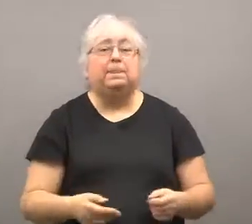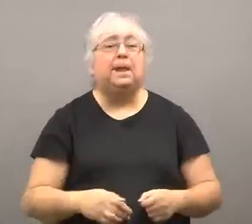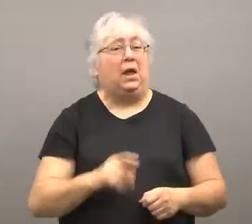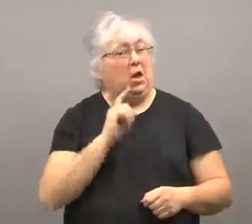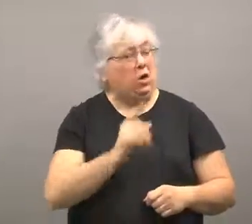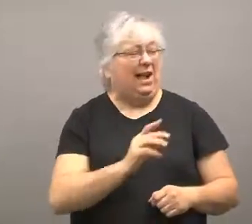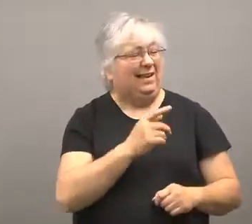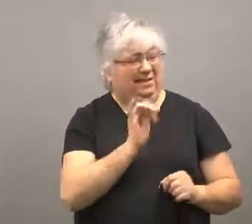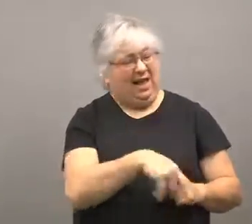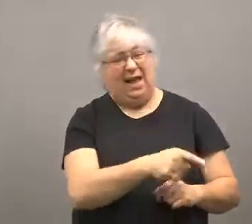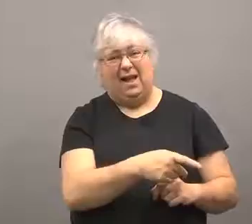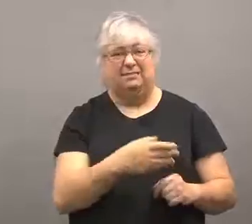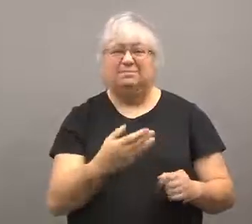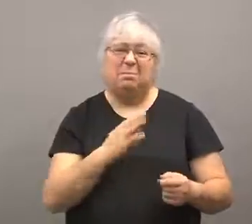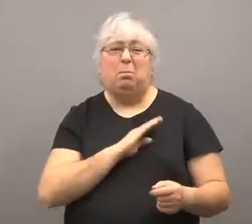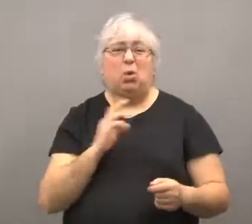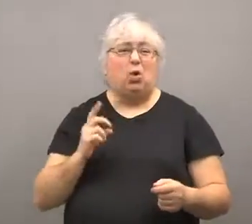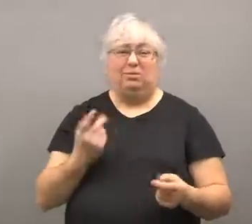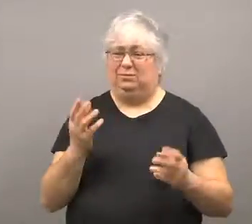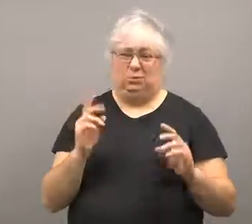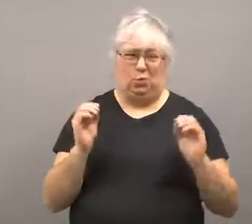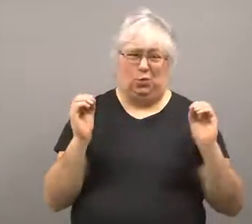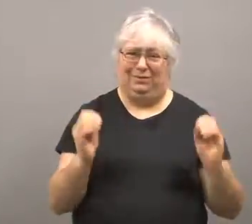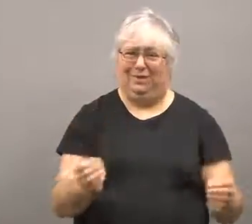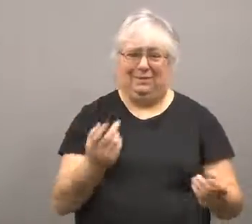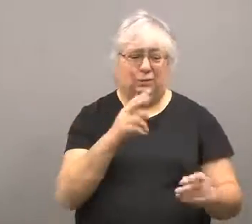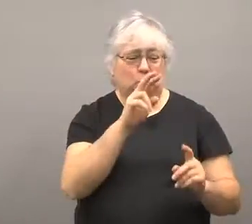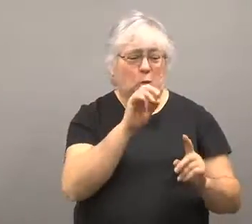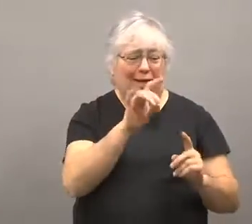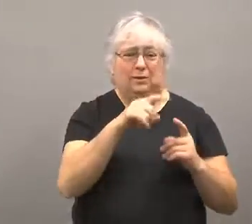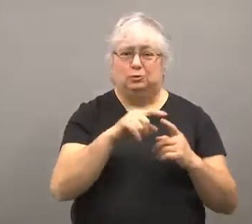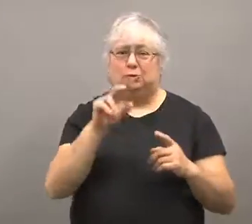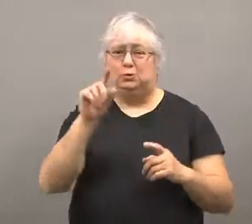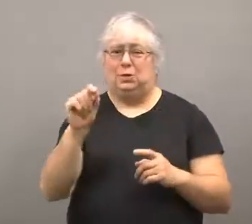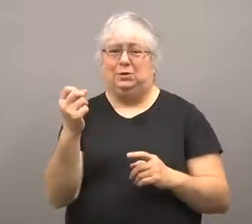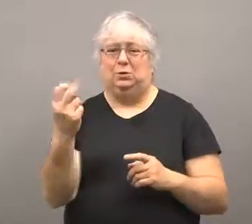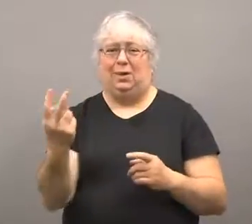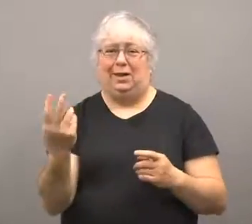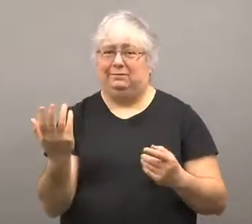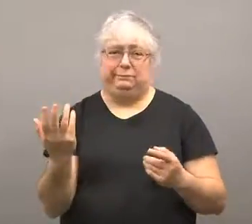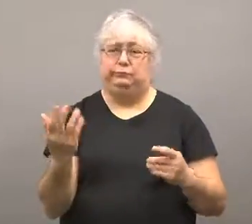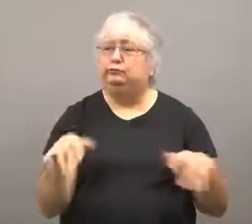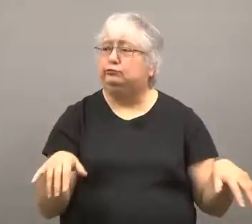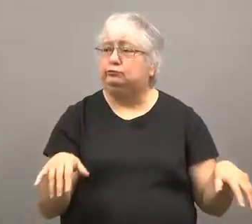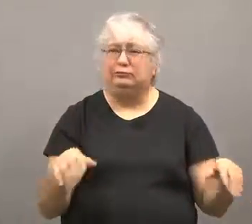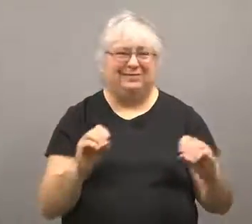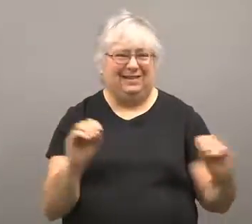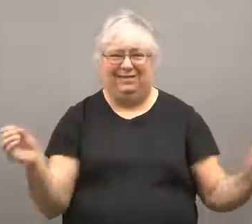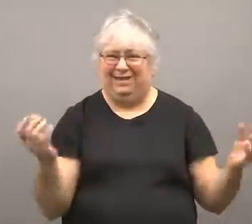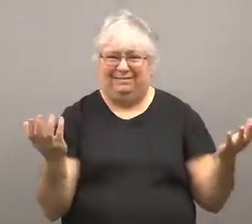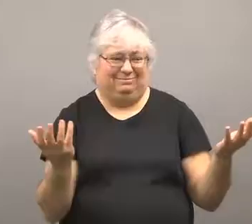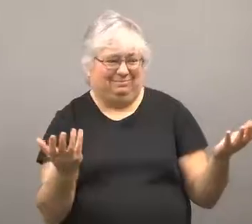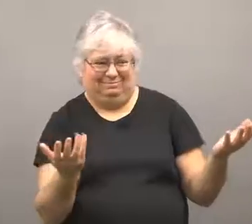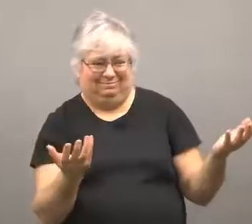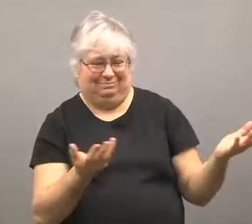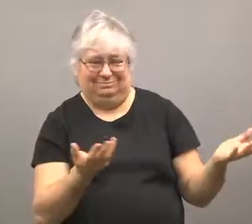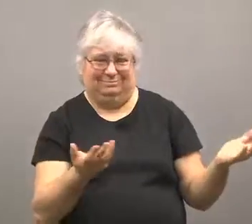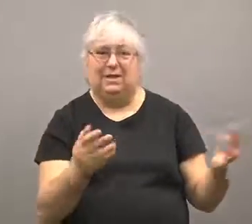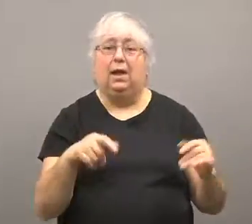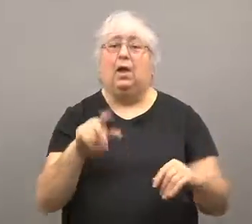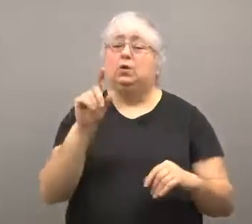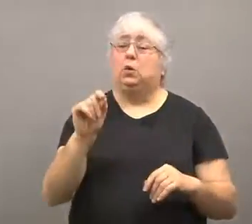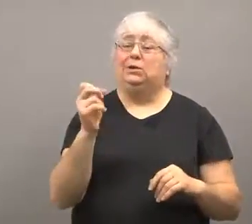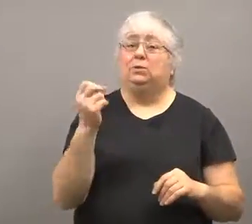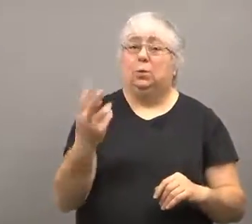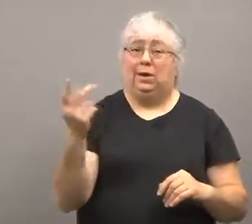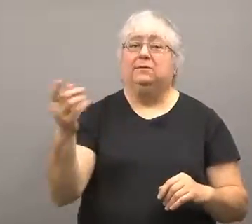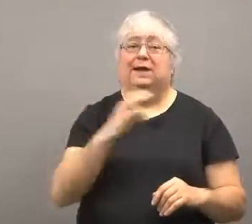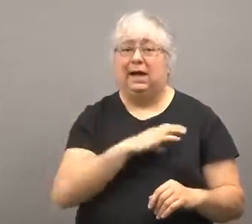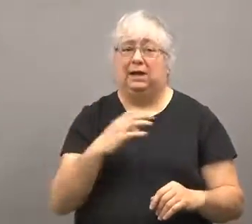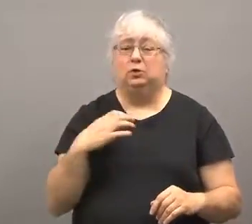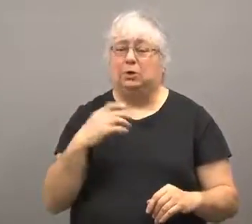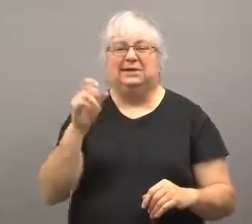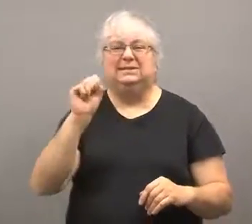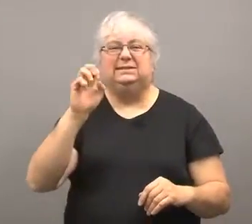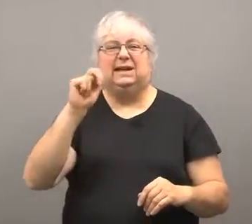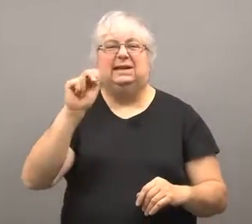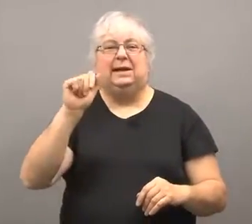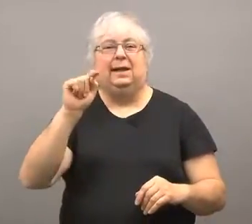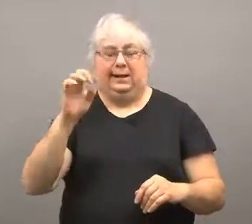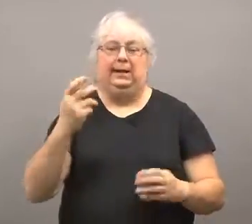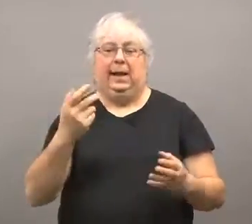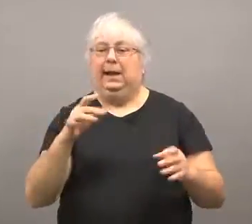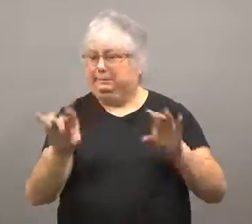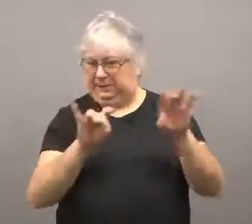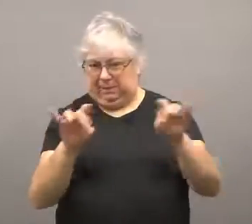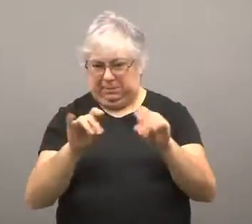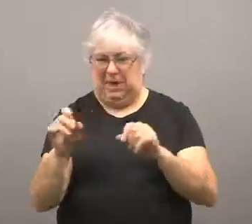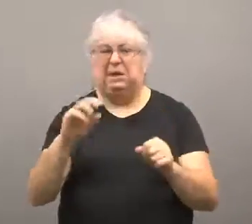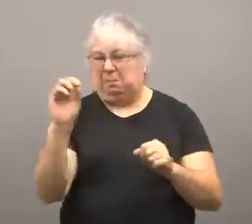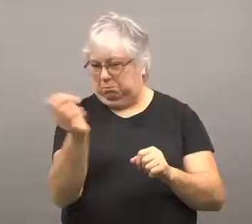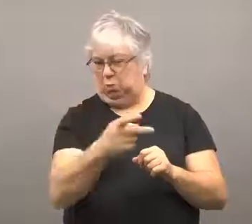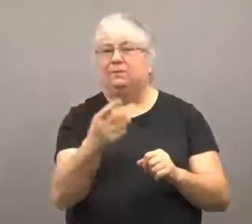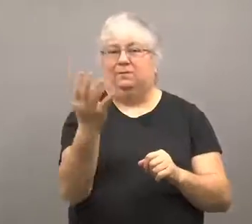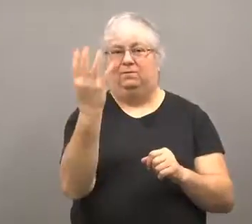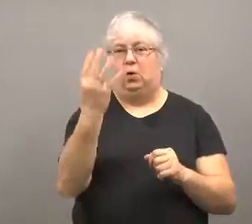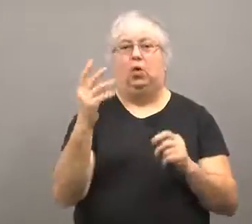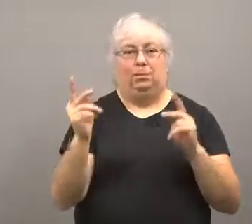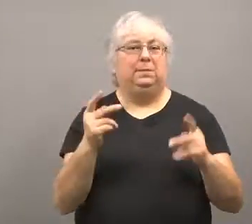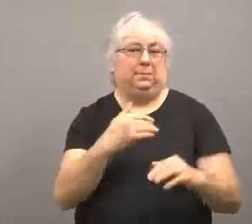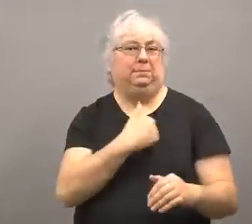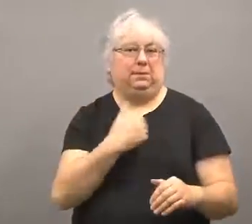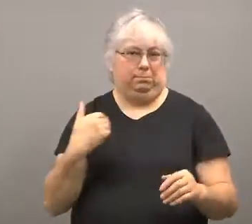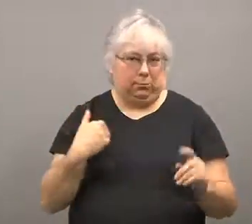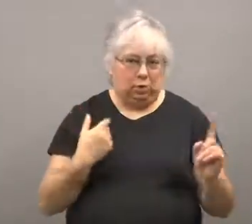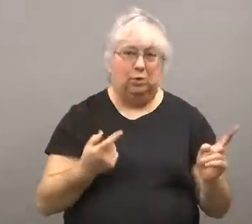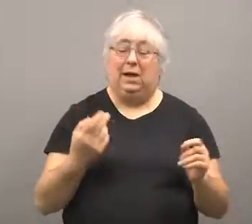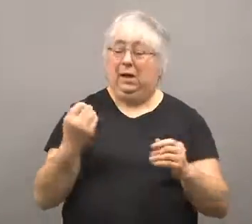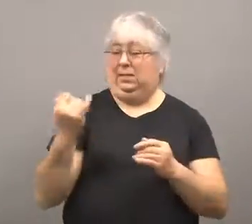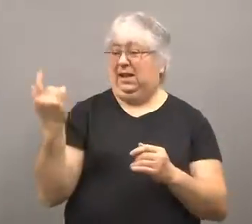This board was inactive from 2008 to 2012.